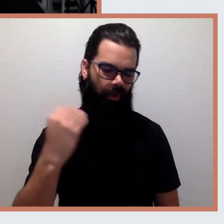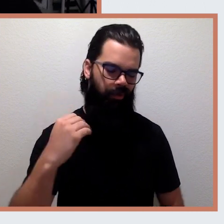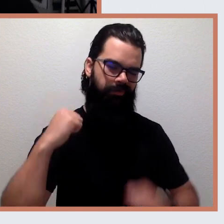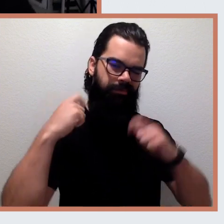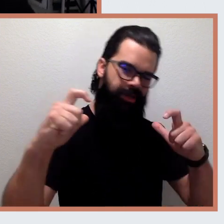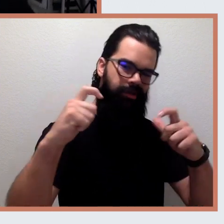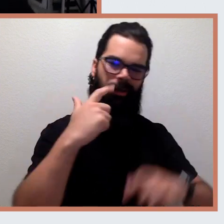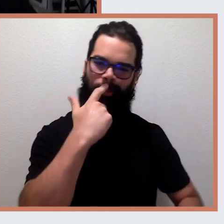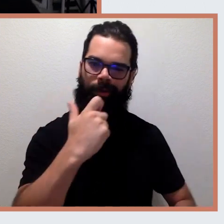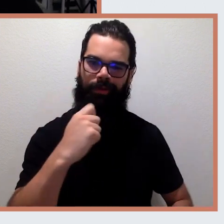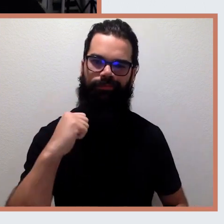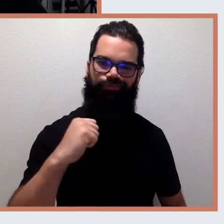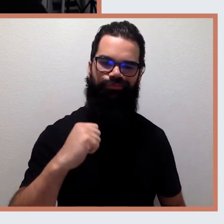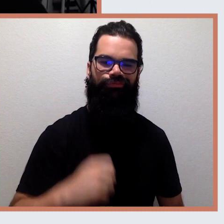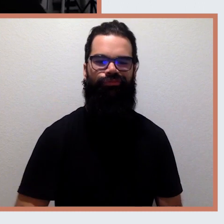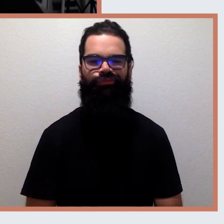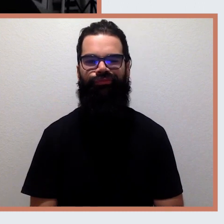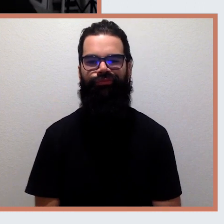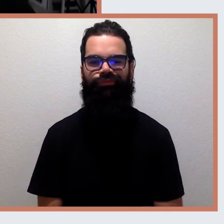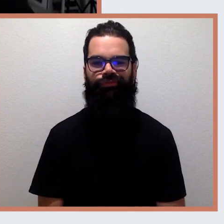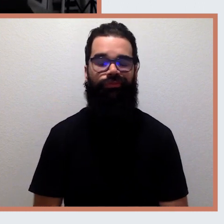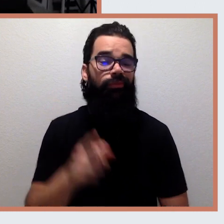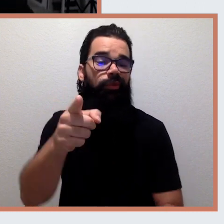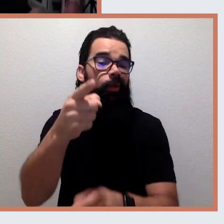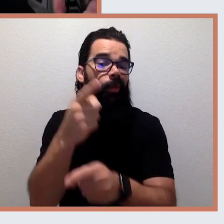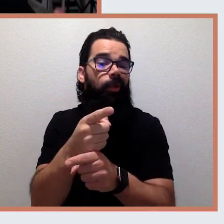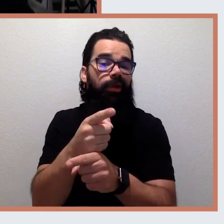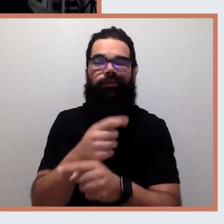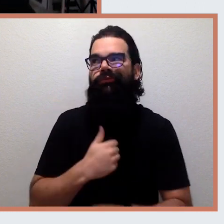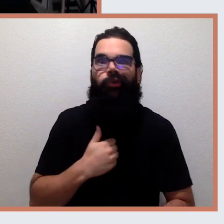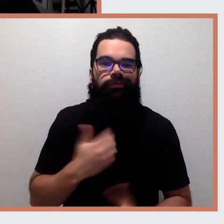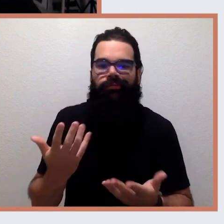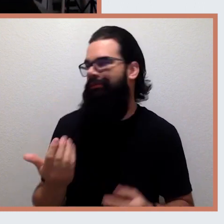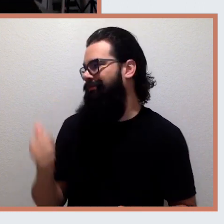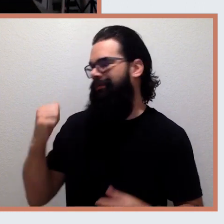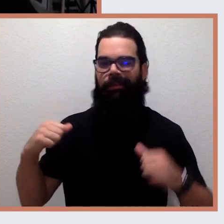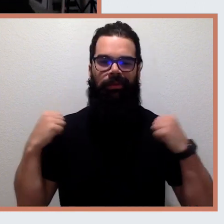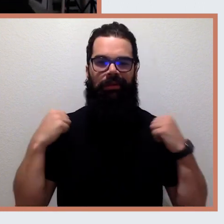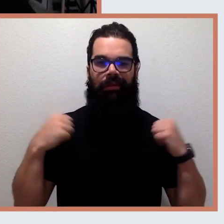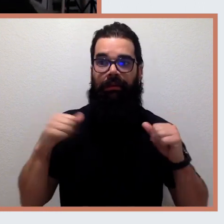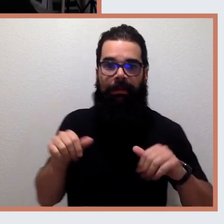Yes, Go Big Red. Even though you're not wearing your Nebraska hat today. You're right. Sorry, it's in my gym, actually.